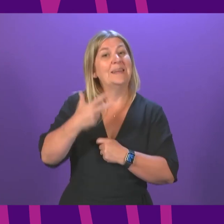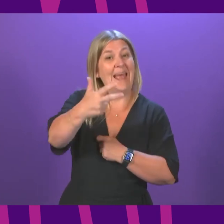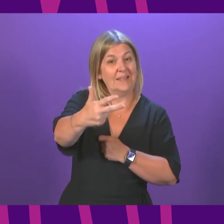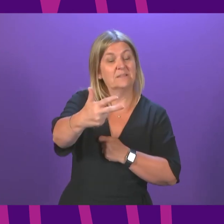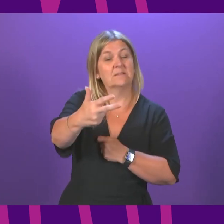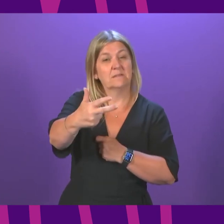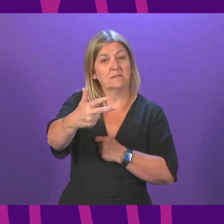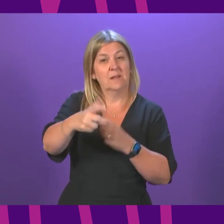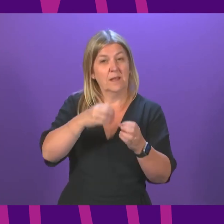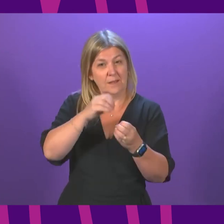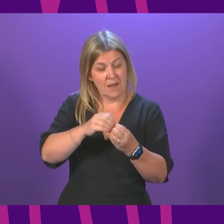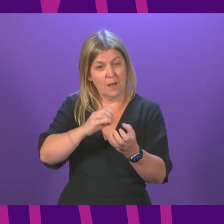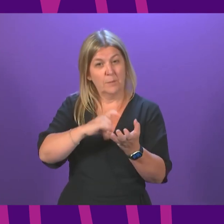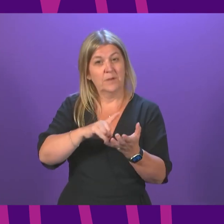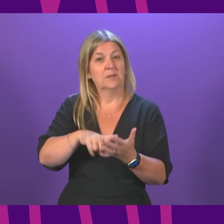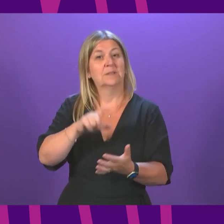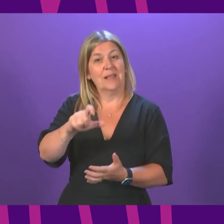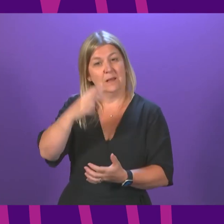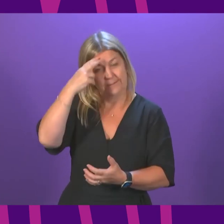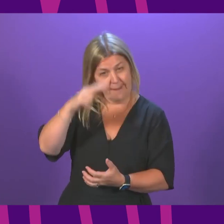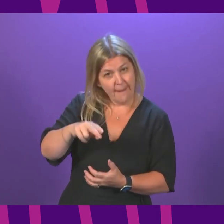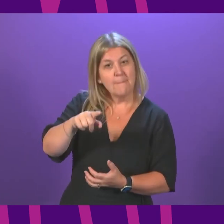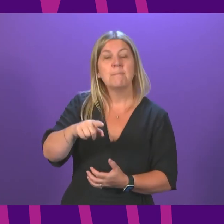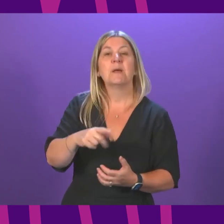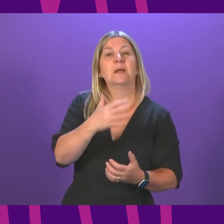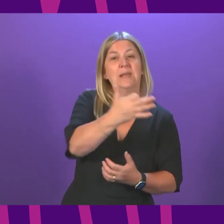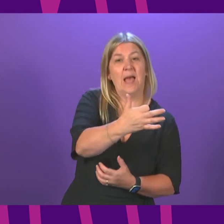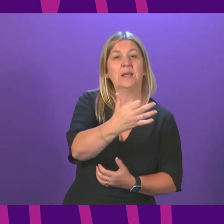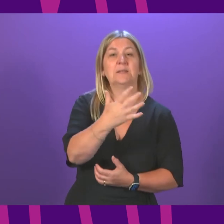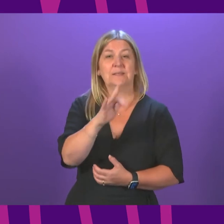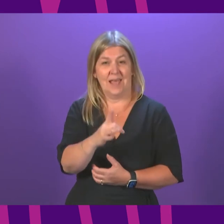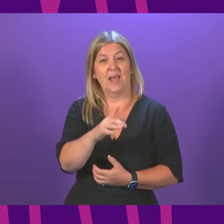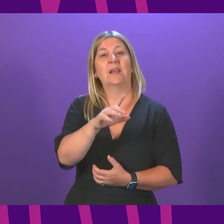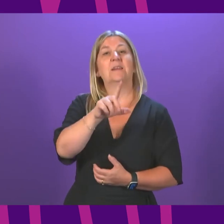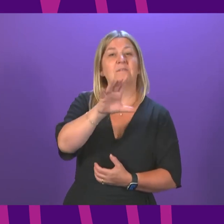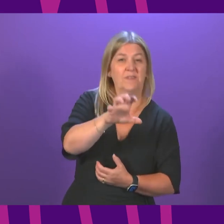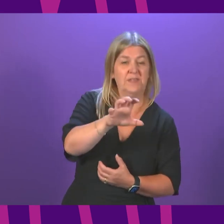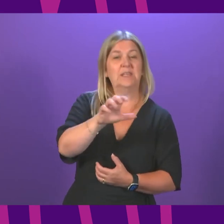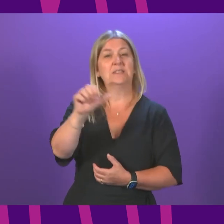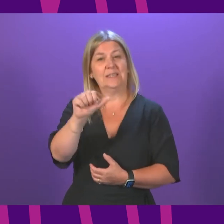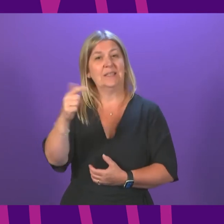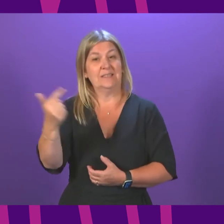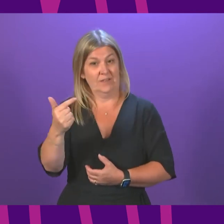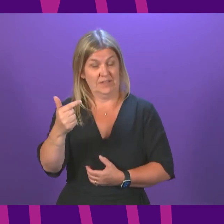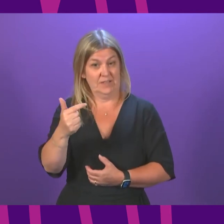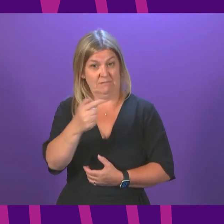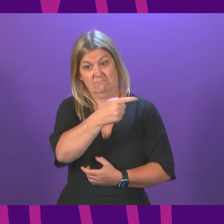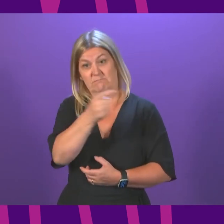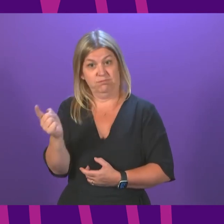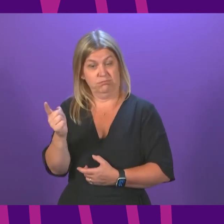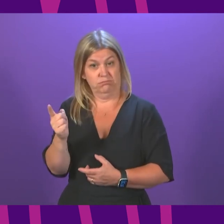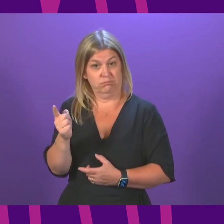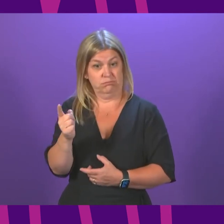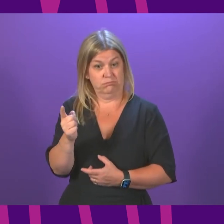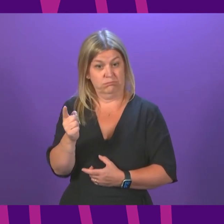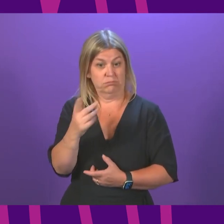Swinney, is grouped with amendments 9, 10 and 15 to 17.